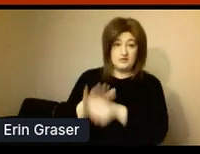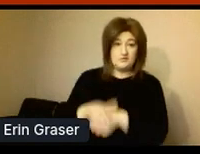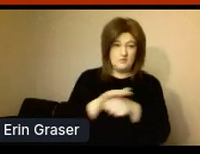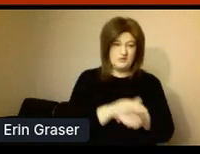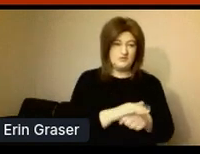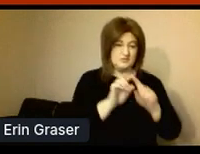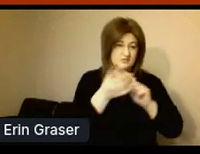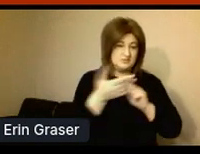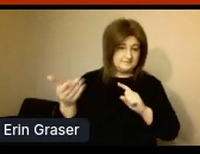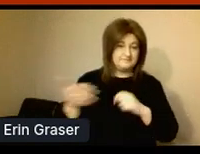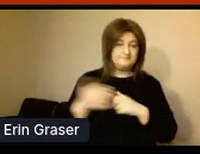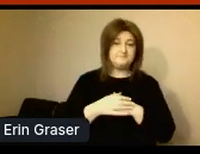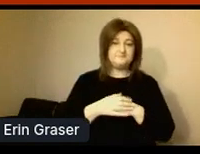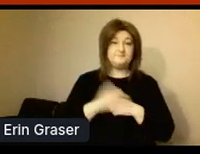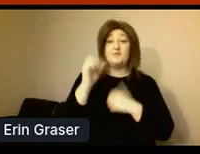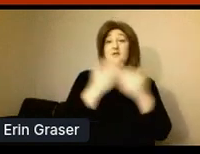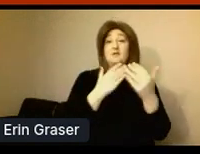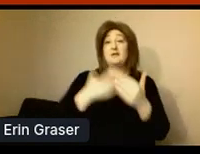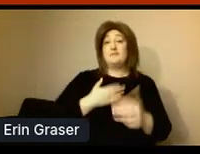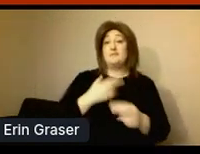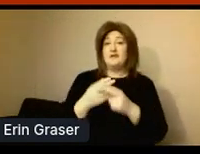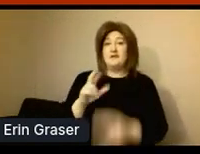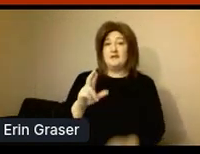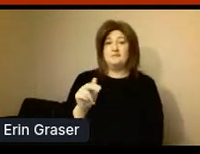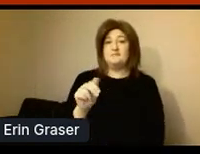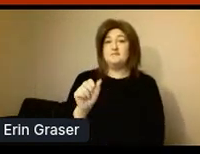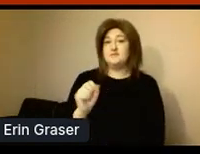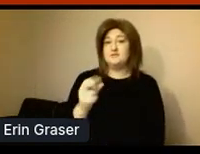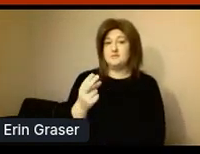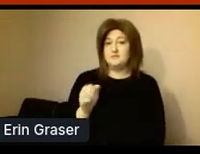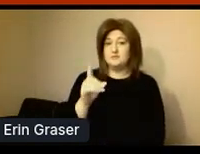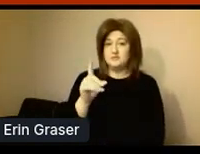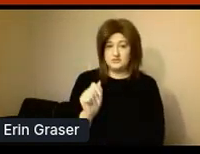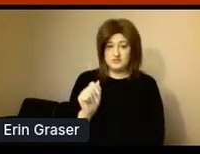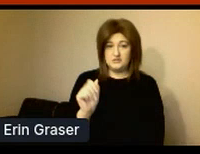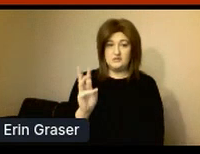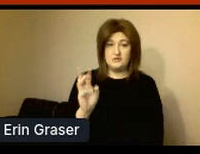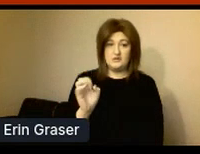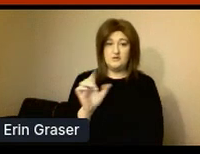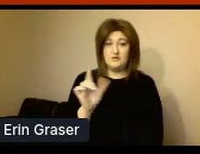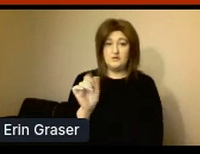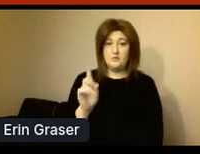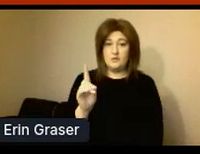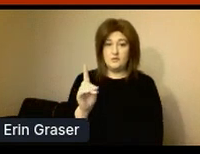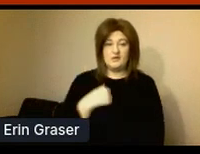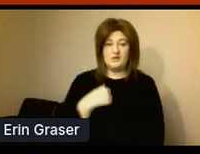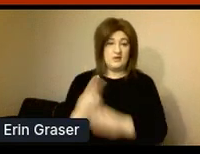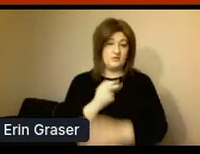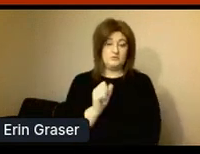All right, so my name is Rashida Willard. I use she and her pronouns.